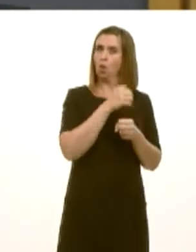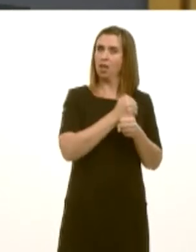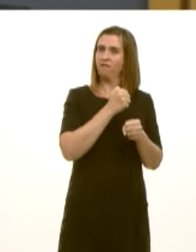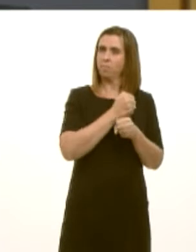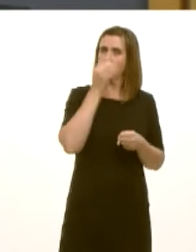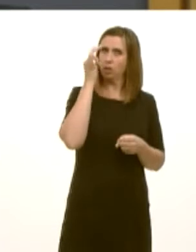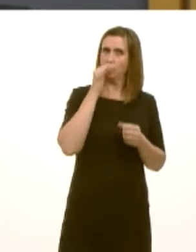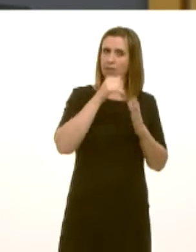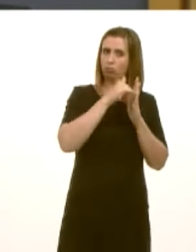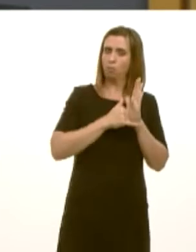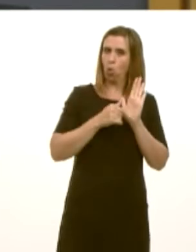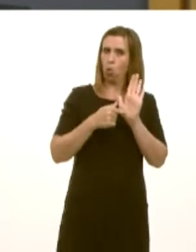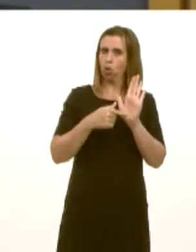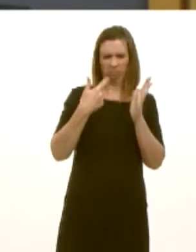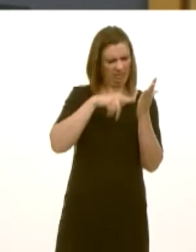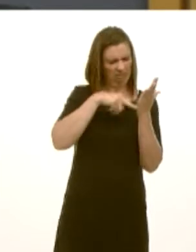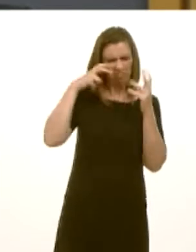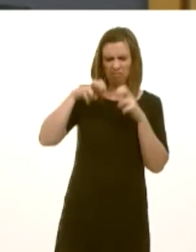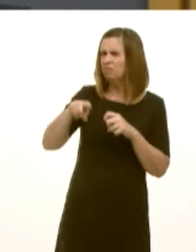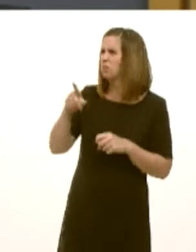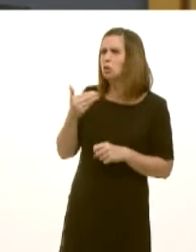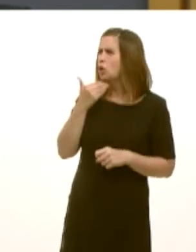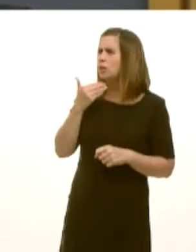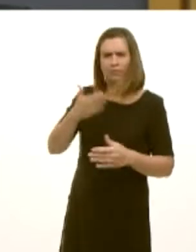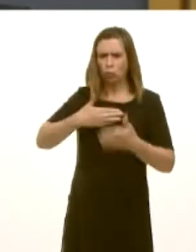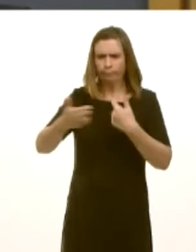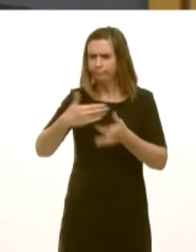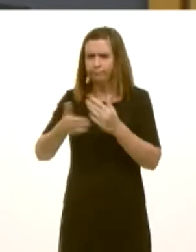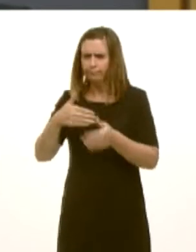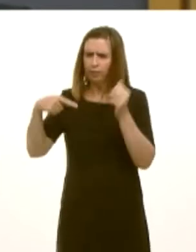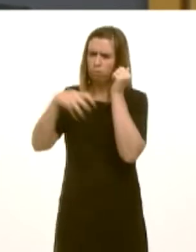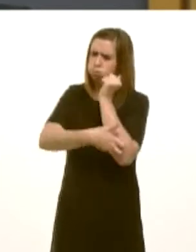argues that youíve not done enough to tackle poverty, and also that youíve been treating